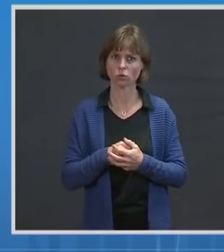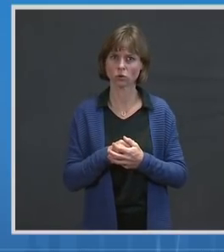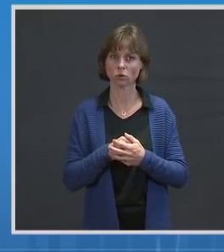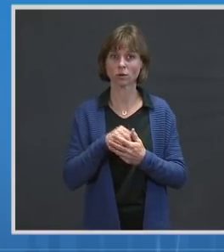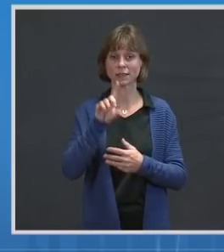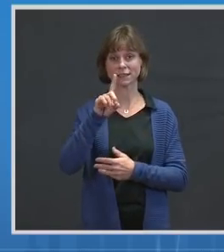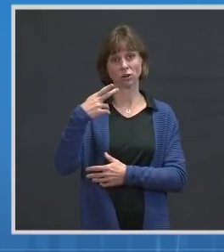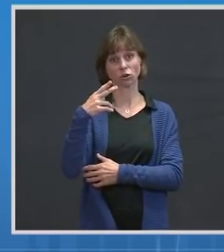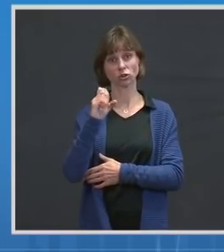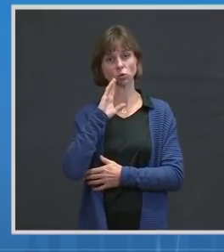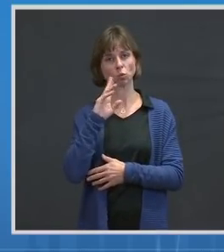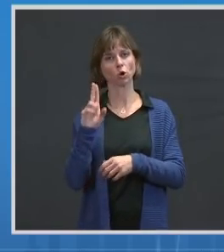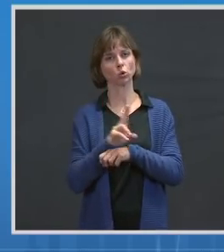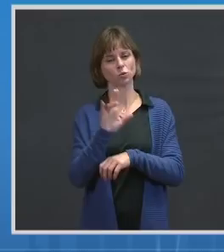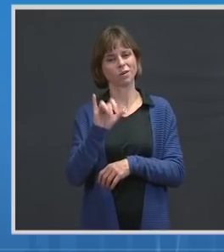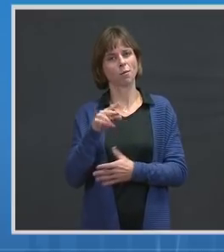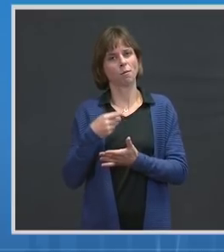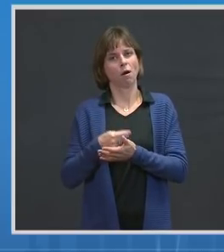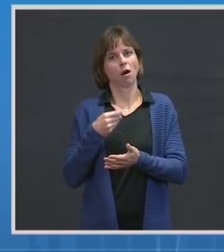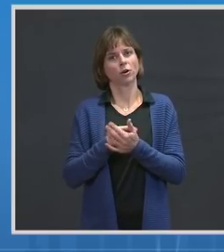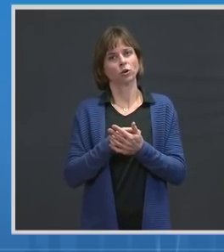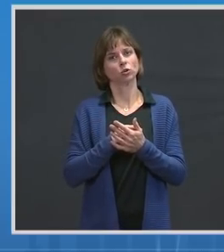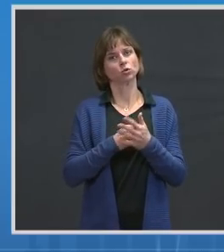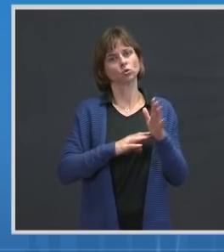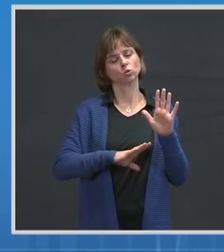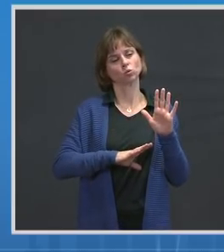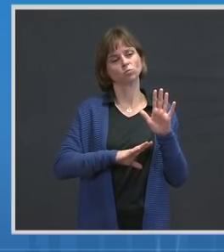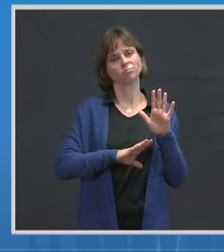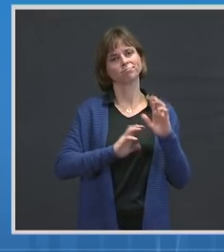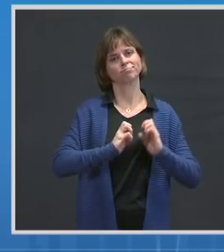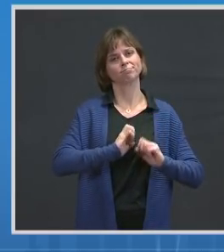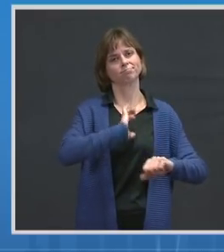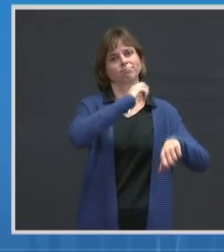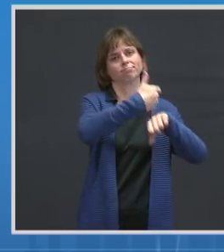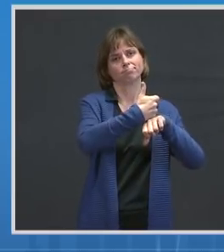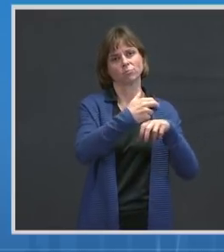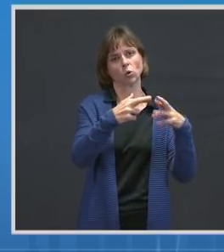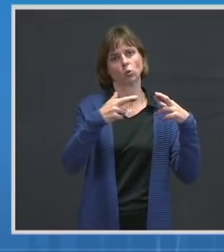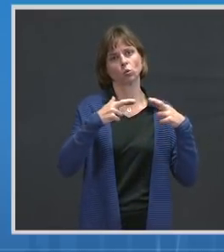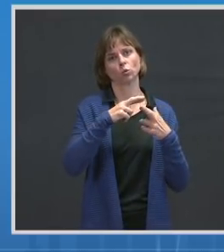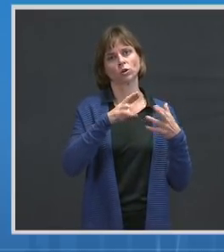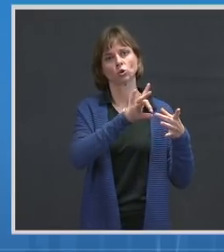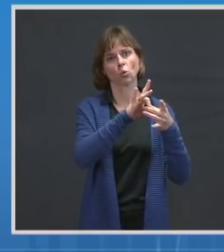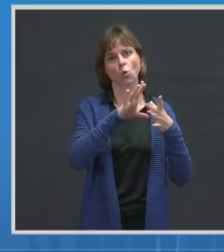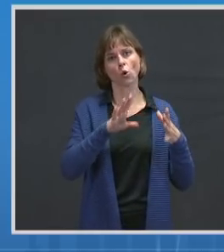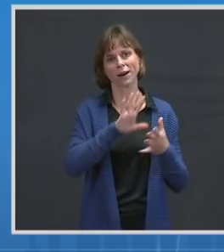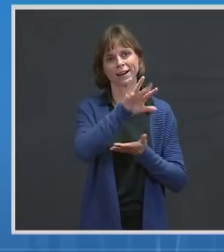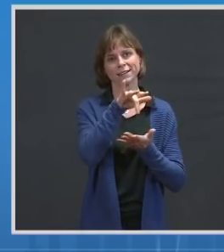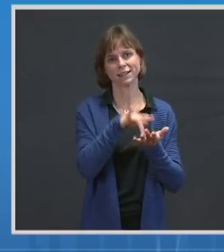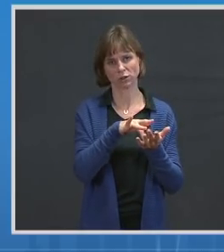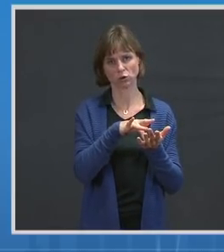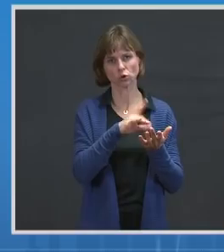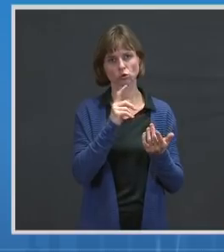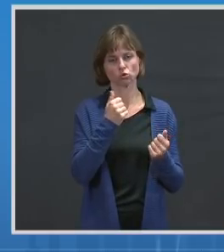will use these funds to create regional coordinating centers that will partner with labs to leverage their underutilized testing capacity.